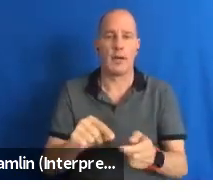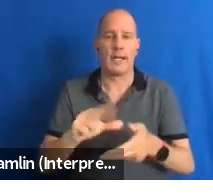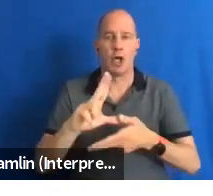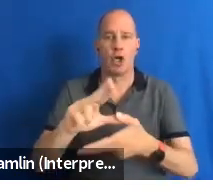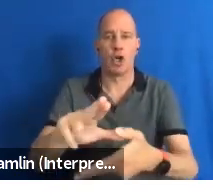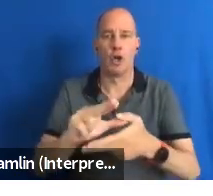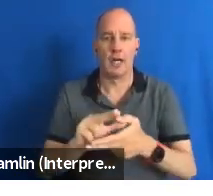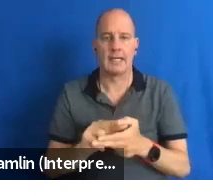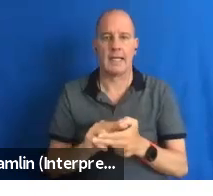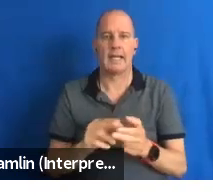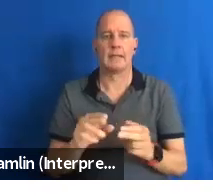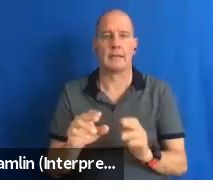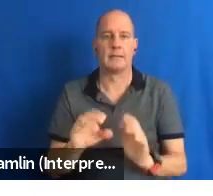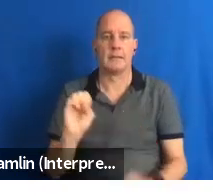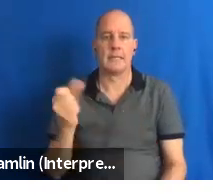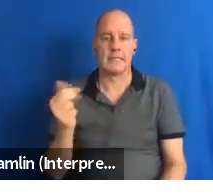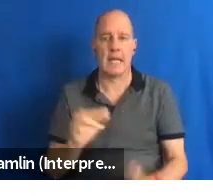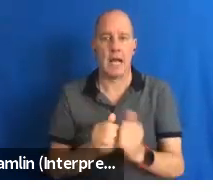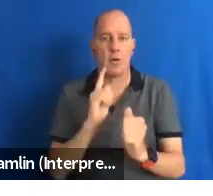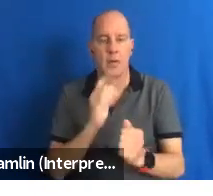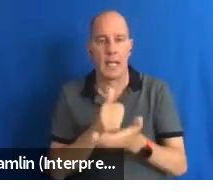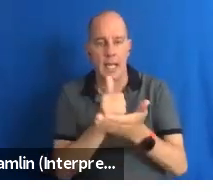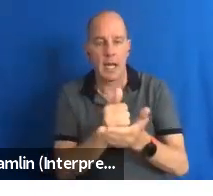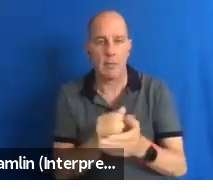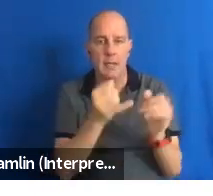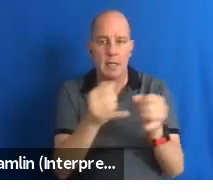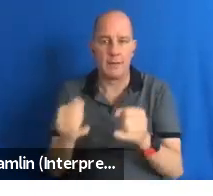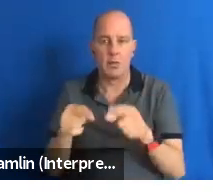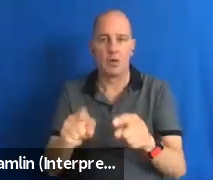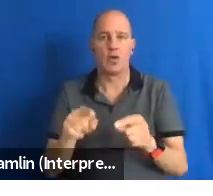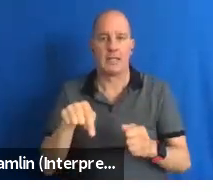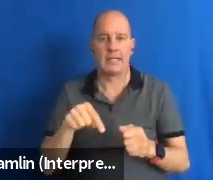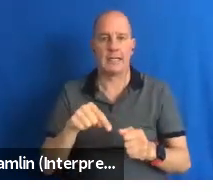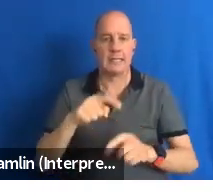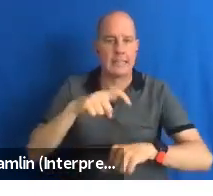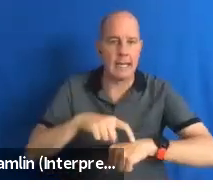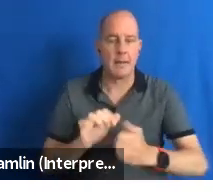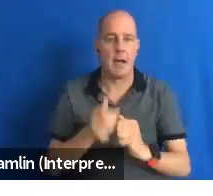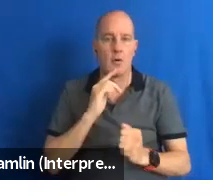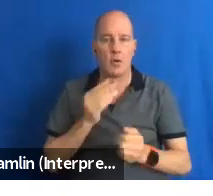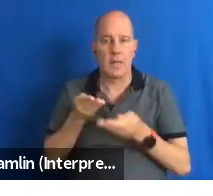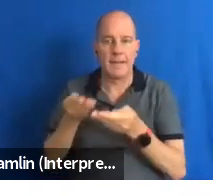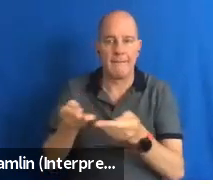individuals in this environment? How will we feed them? So we had a number of workgroups where we